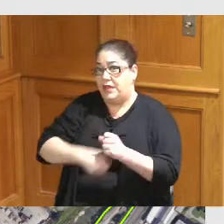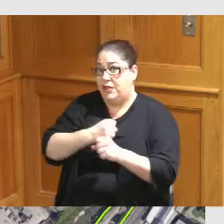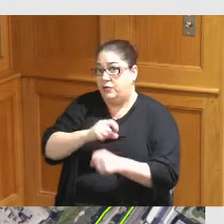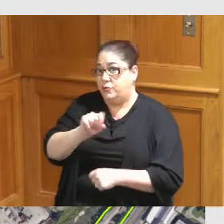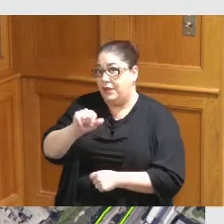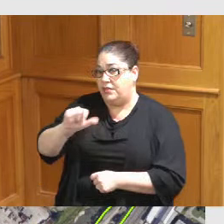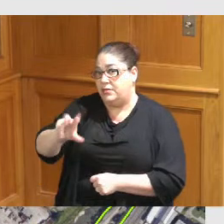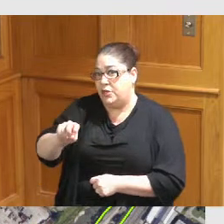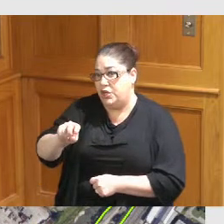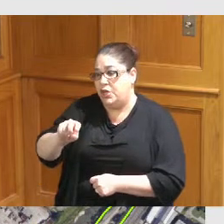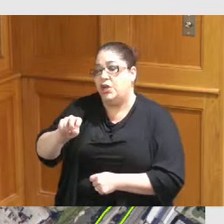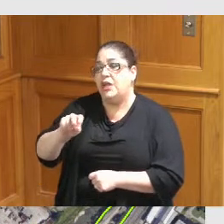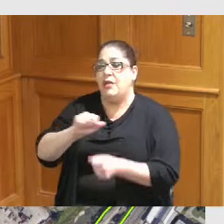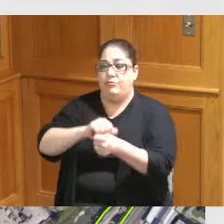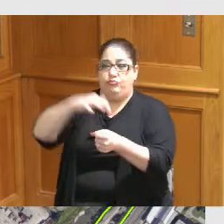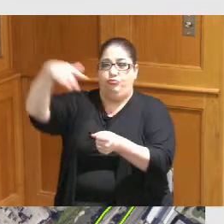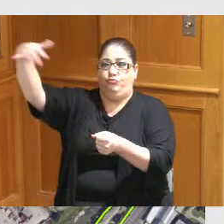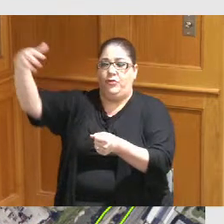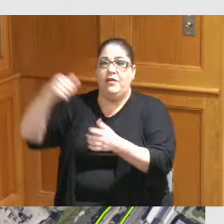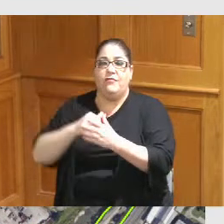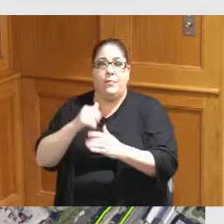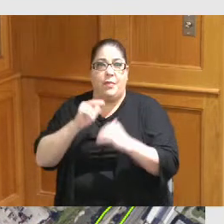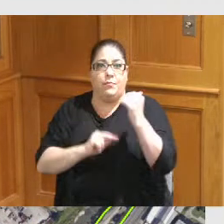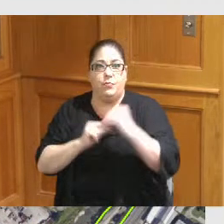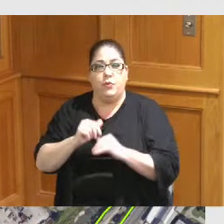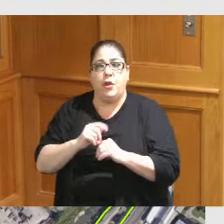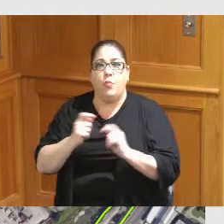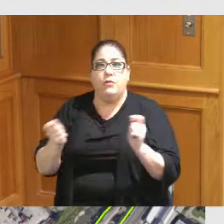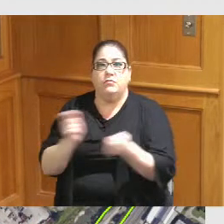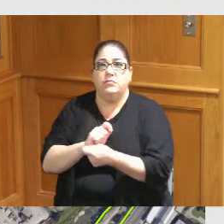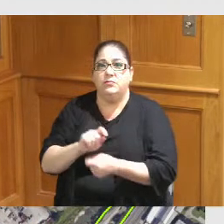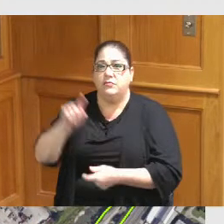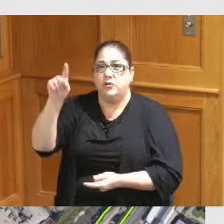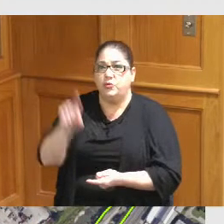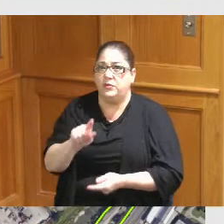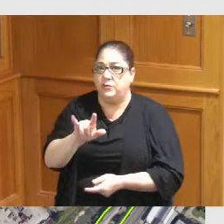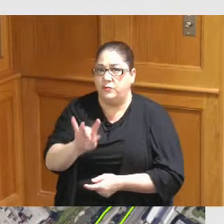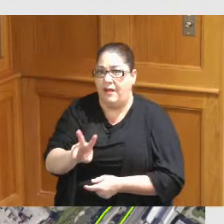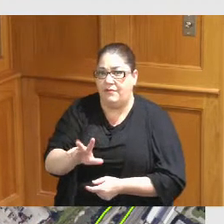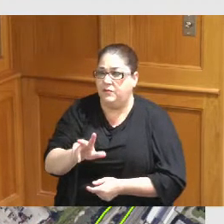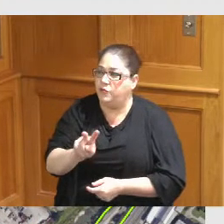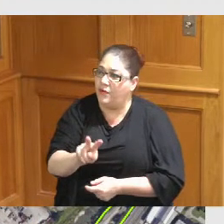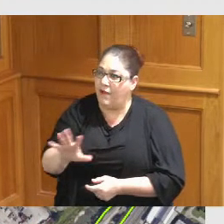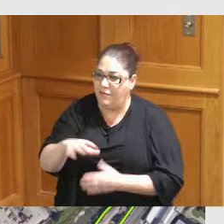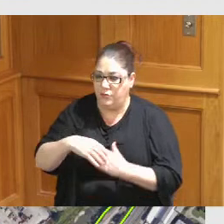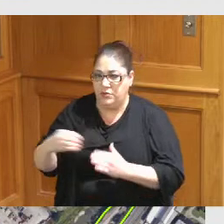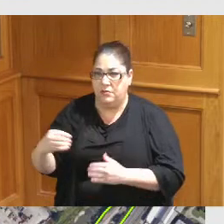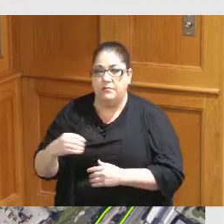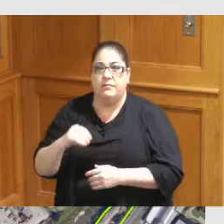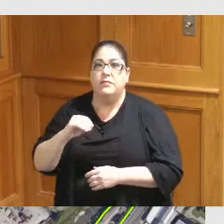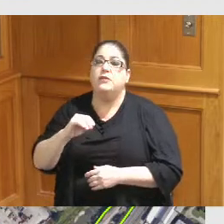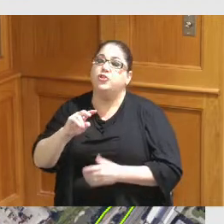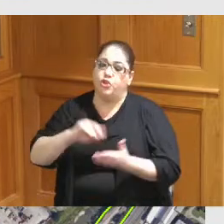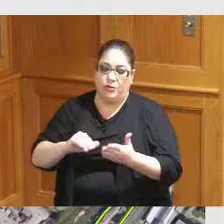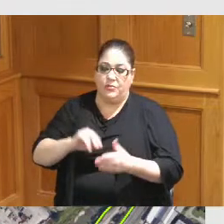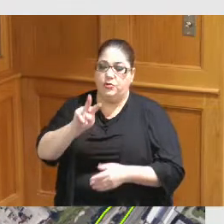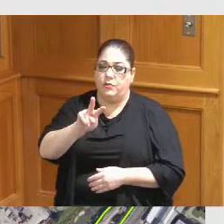by 25 compared to 2018. and by 2050 we are aiming for Net Zero CO2 emissions